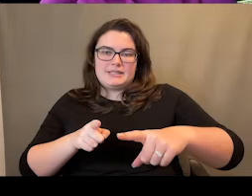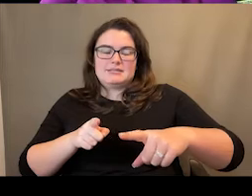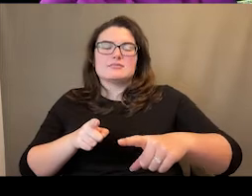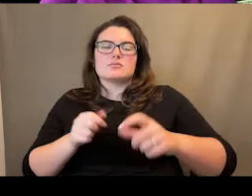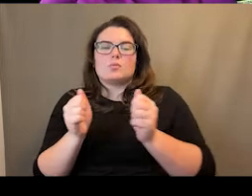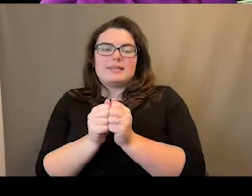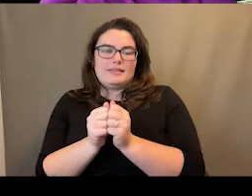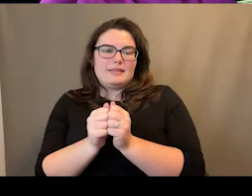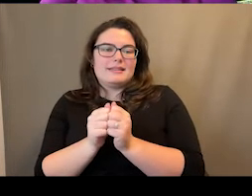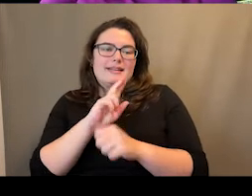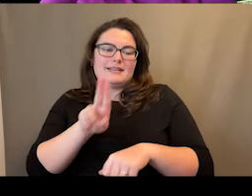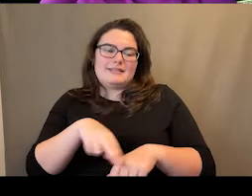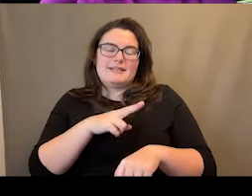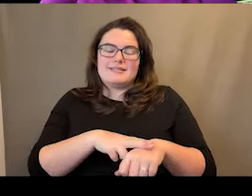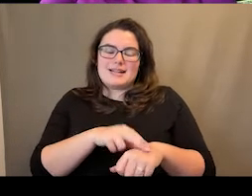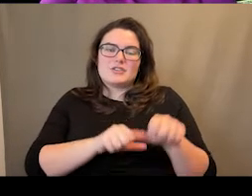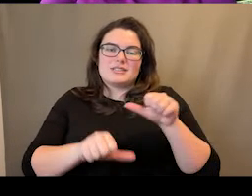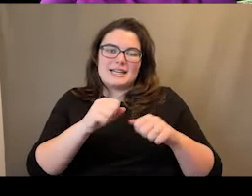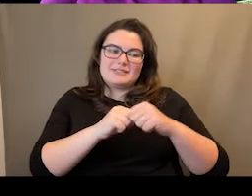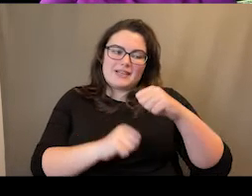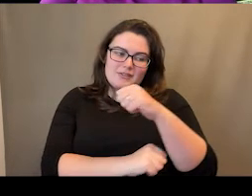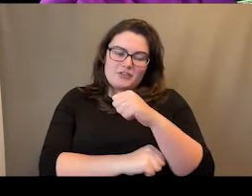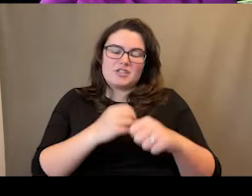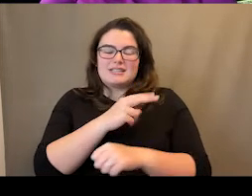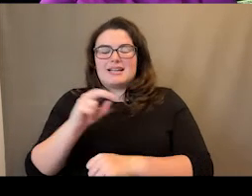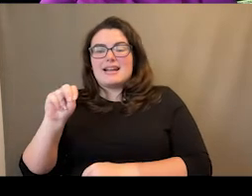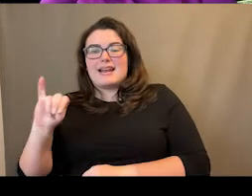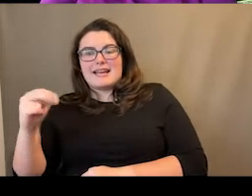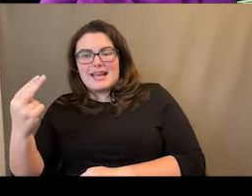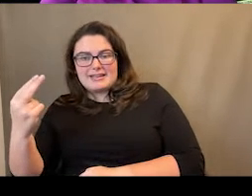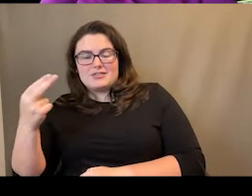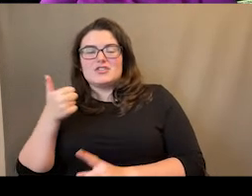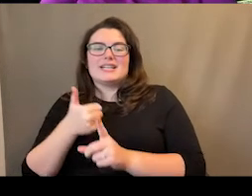the National Science Foundation, NIH. And it supports the development of high risk,